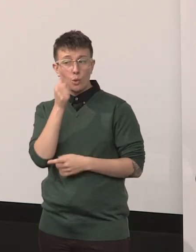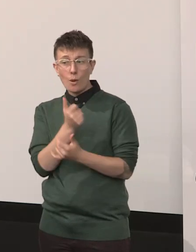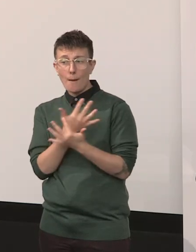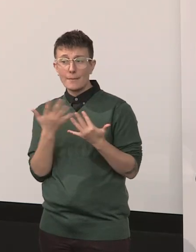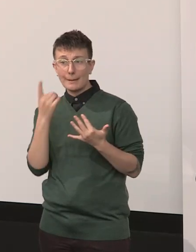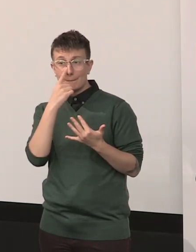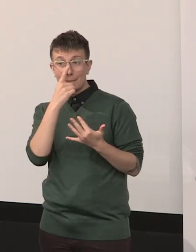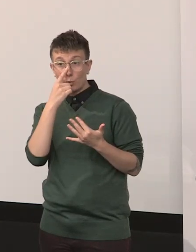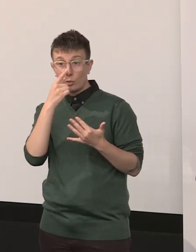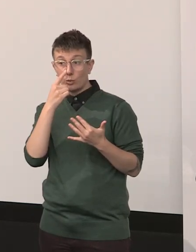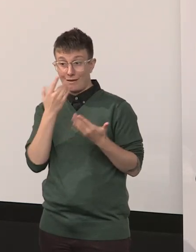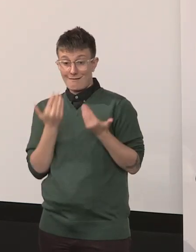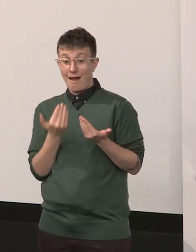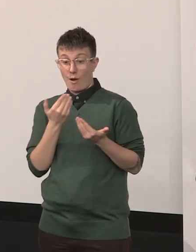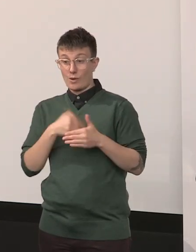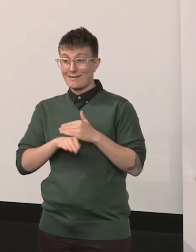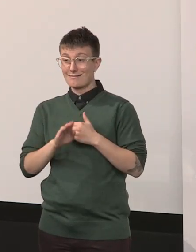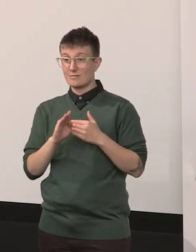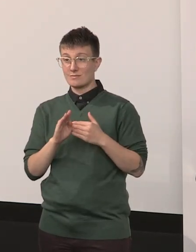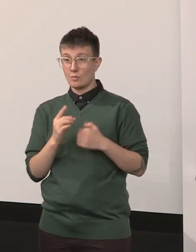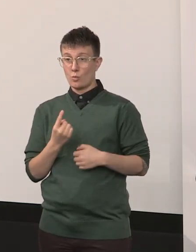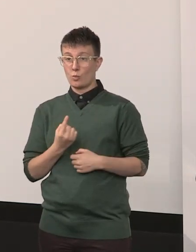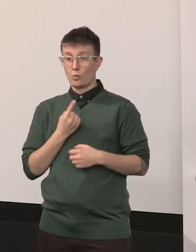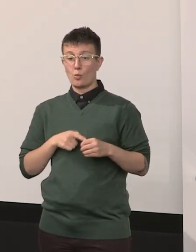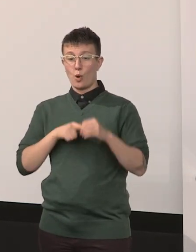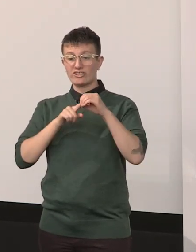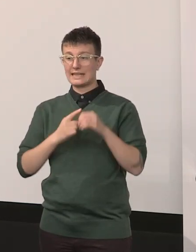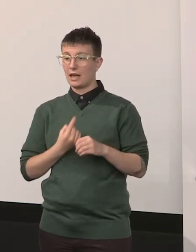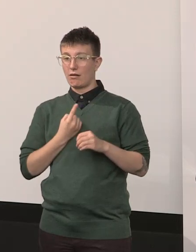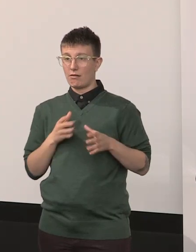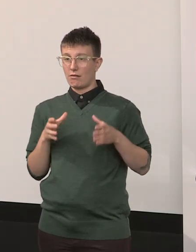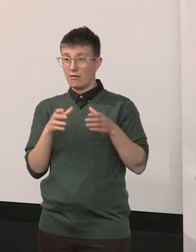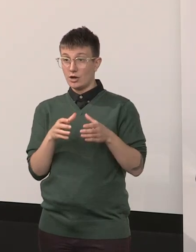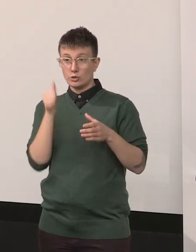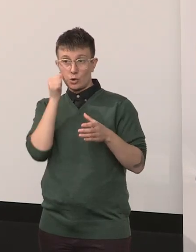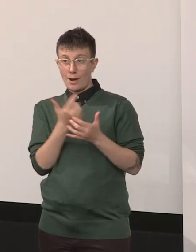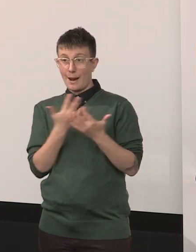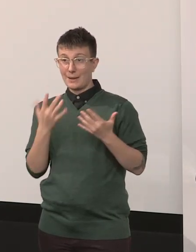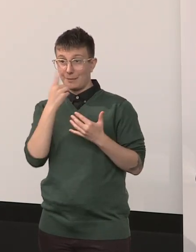Dr Bloomfield, do you know how many people in quarantine haven't been tested as per the directive on June